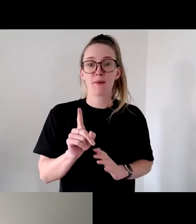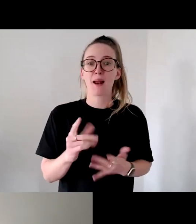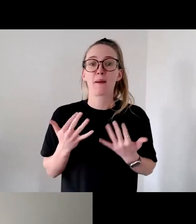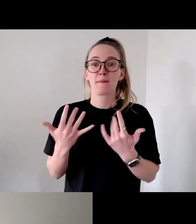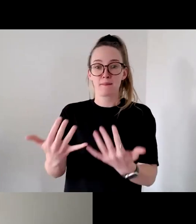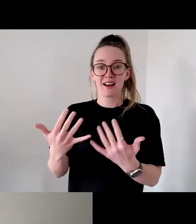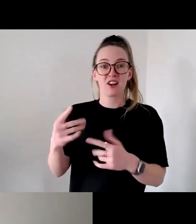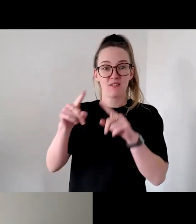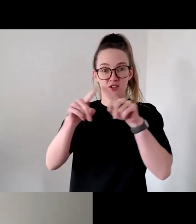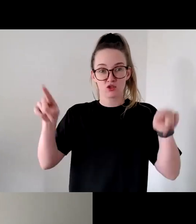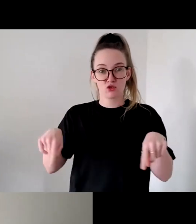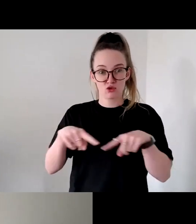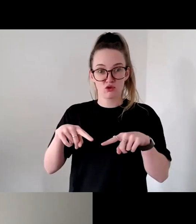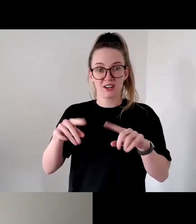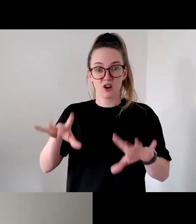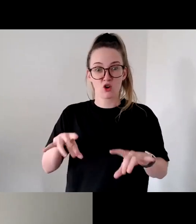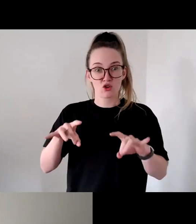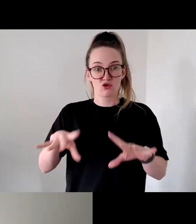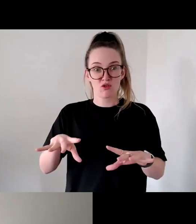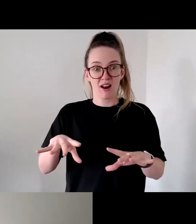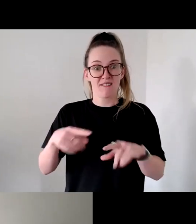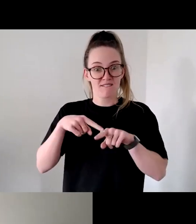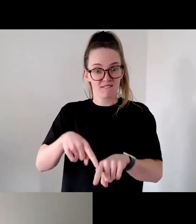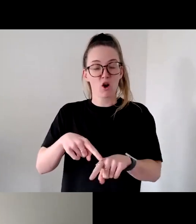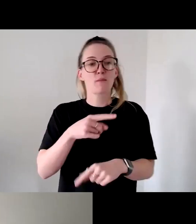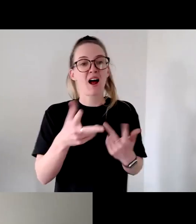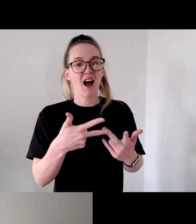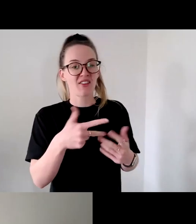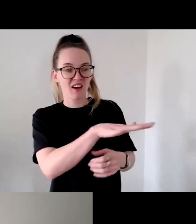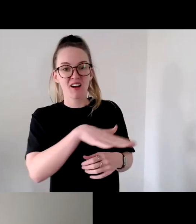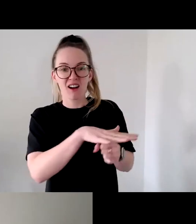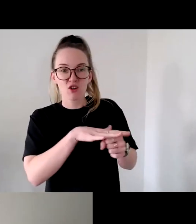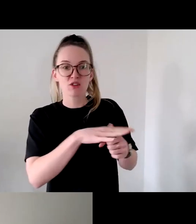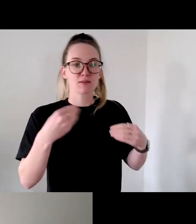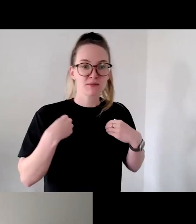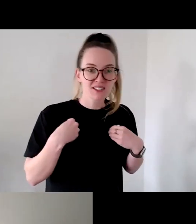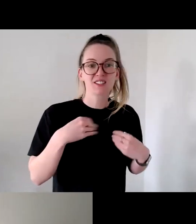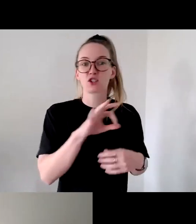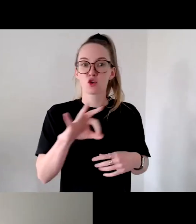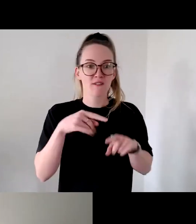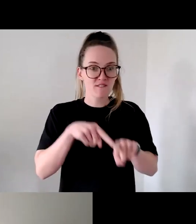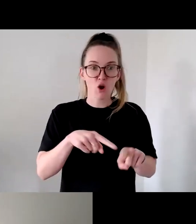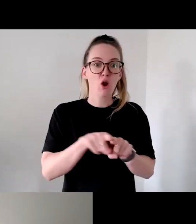rely on Screen Australia funding including news and reality TV, sport and light entertainment.